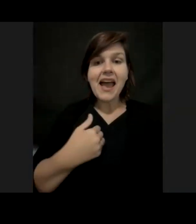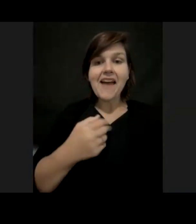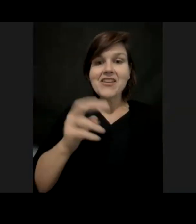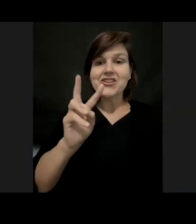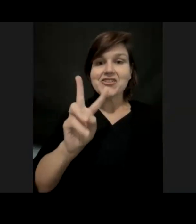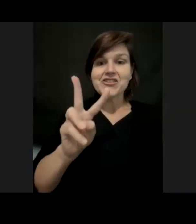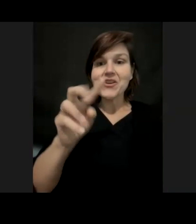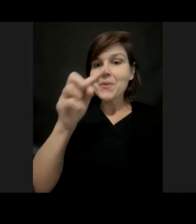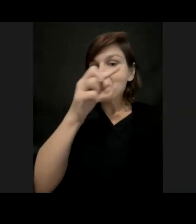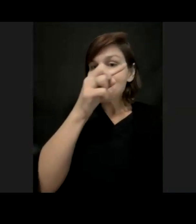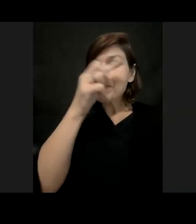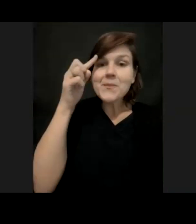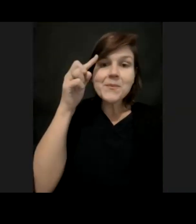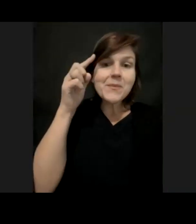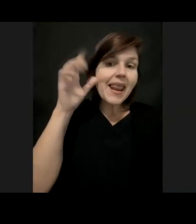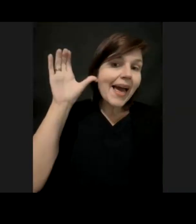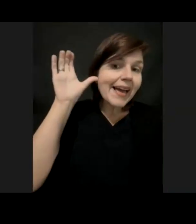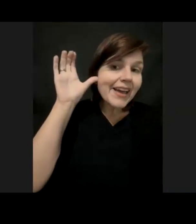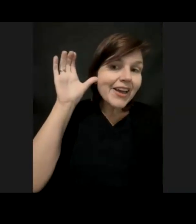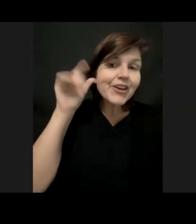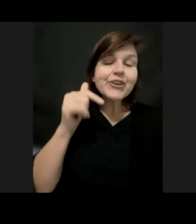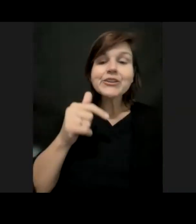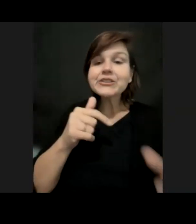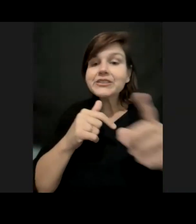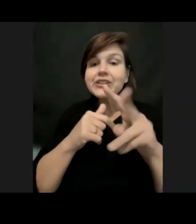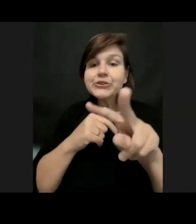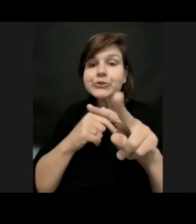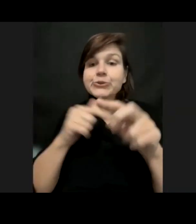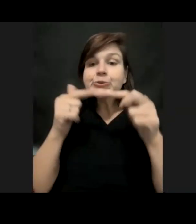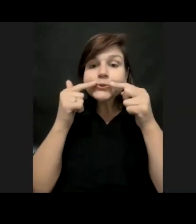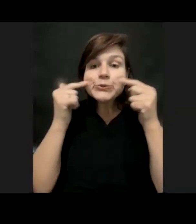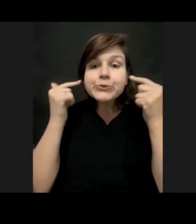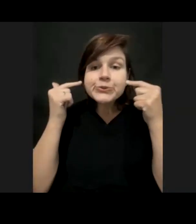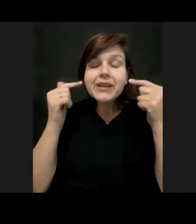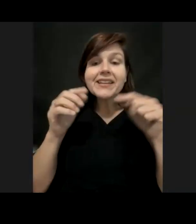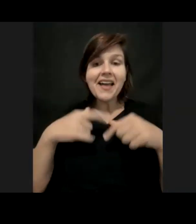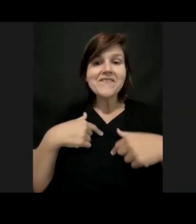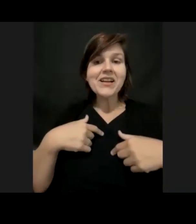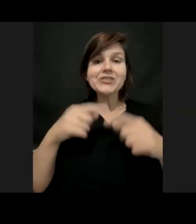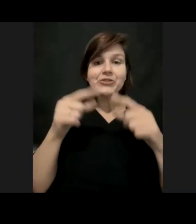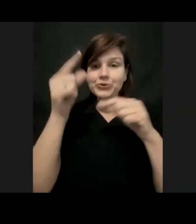because he’s got a stripe on his face. [clearing throat]. So I'm going to glue my ears on first.